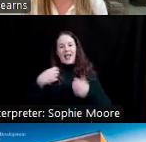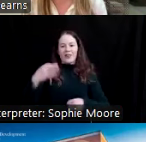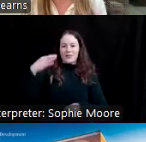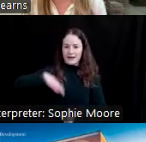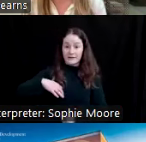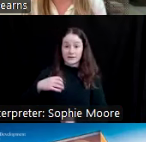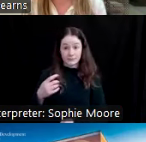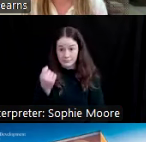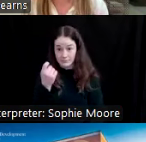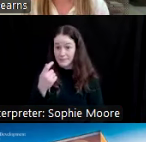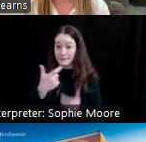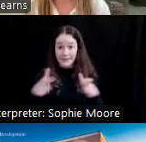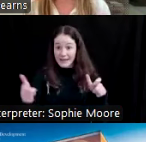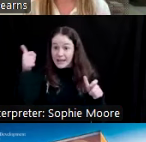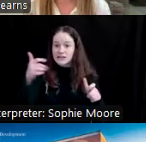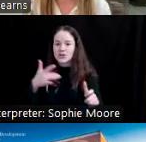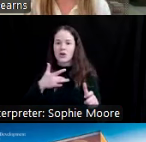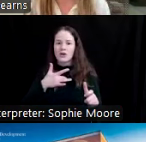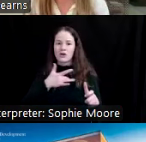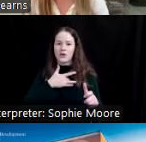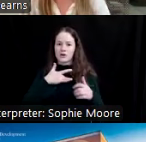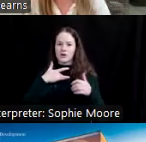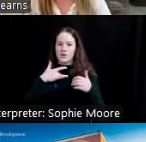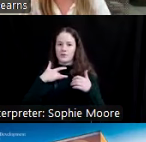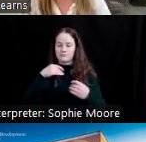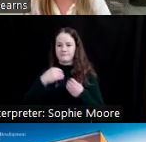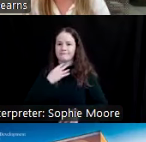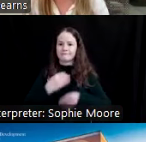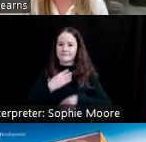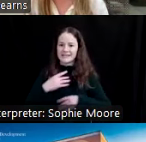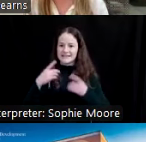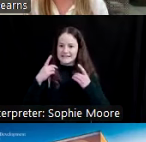think about. We w we really want to work our way toward that purple category. We